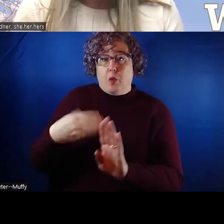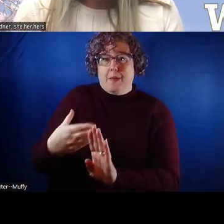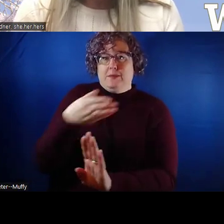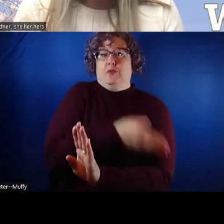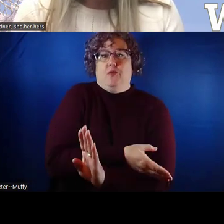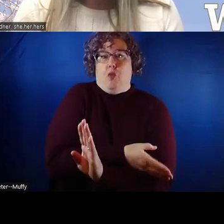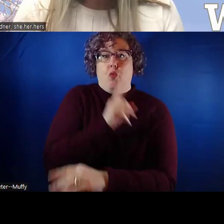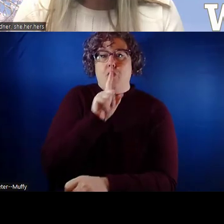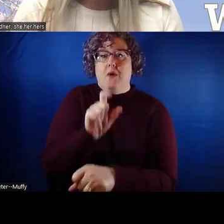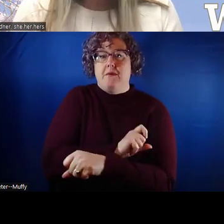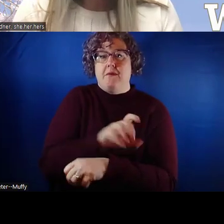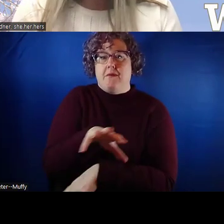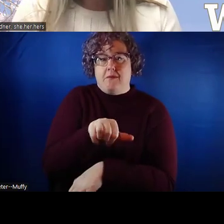the actual appointment time.